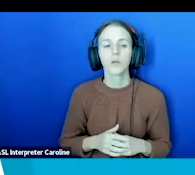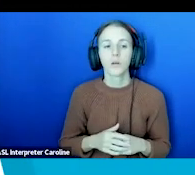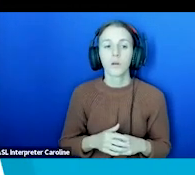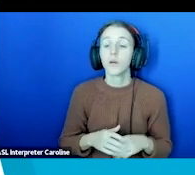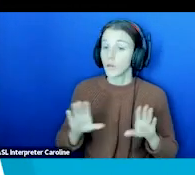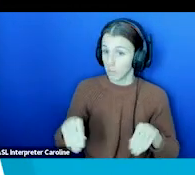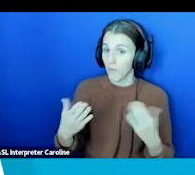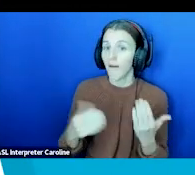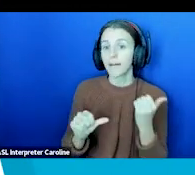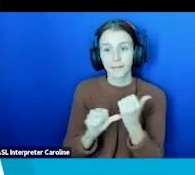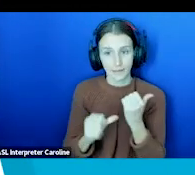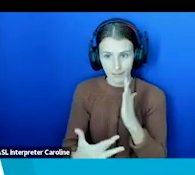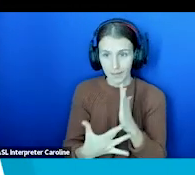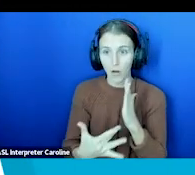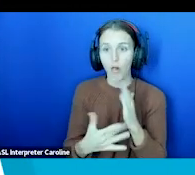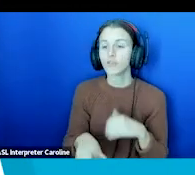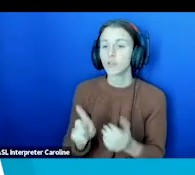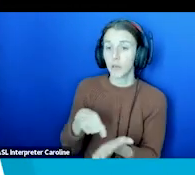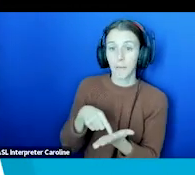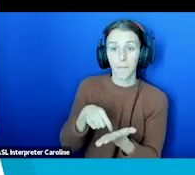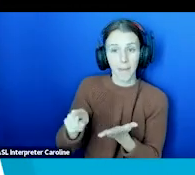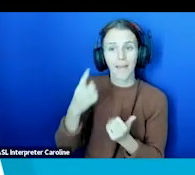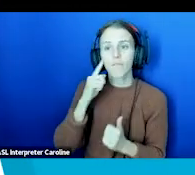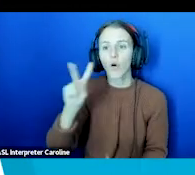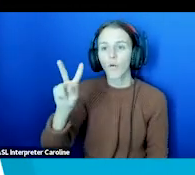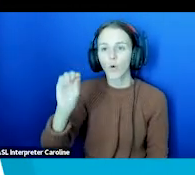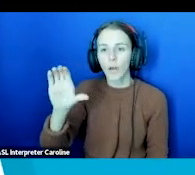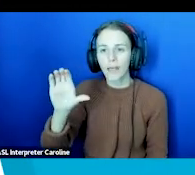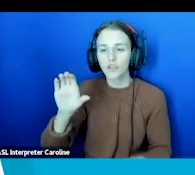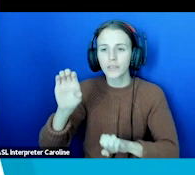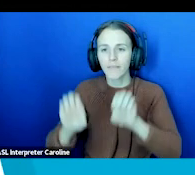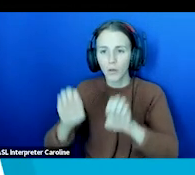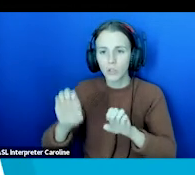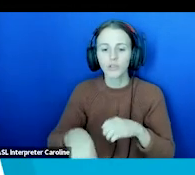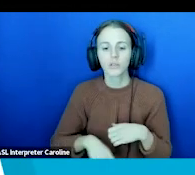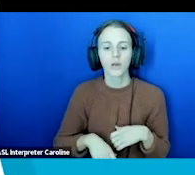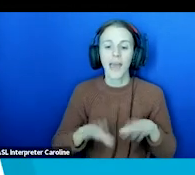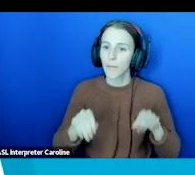AWARE, DRS CAN PAY FOR COLLEGE OR OTHER PROGRAMS THAT ARE HOPEFUL FOR GOALS. HELP